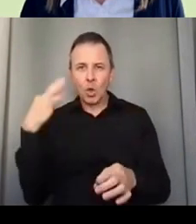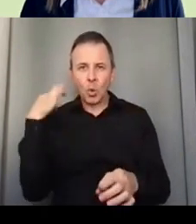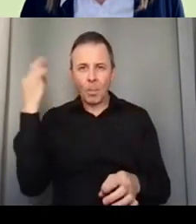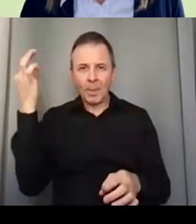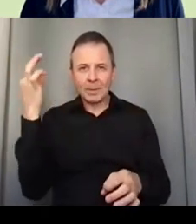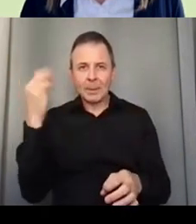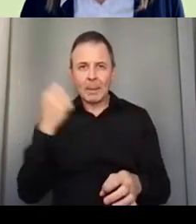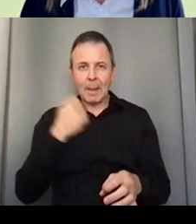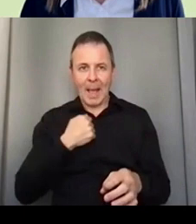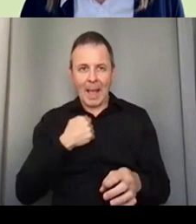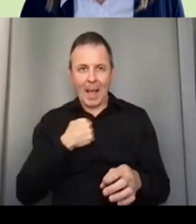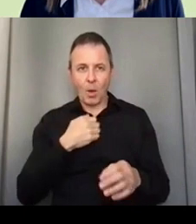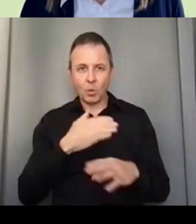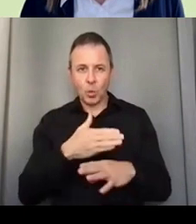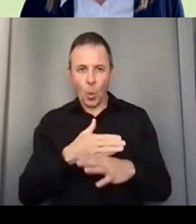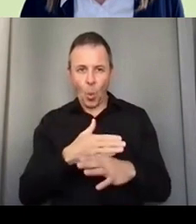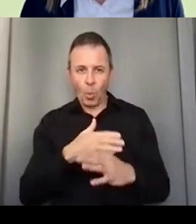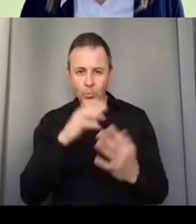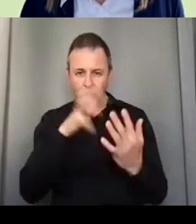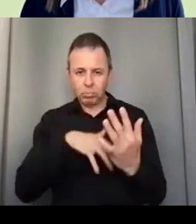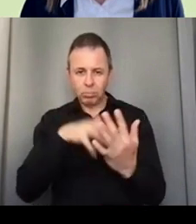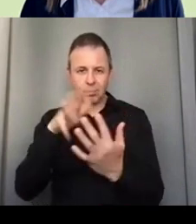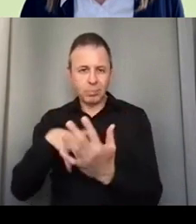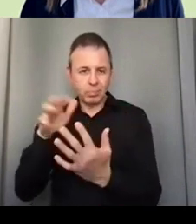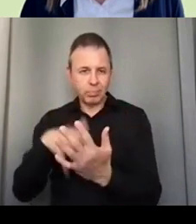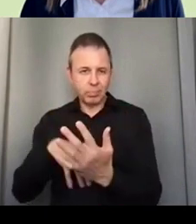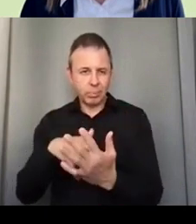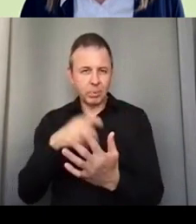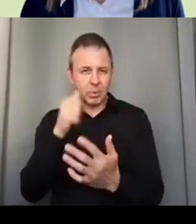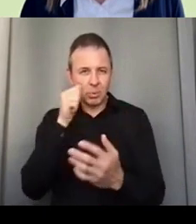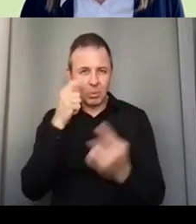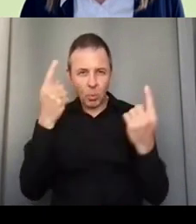to keep records of plan expenditures and provide these records in case of an